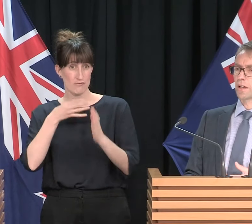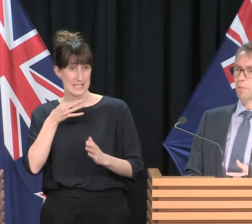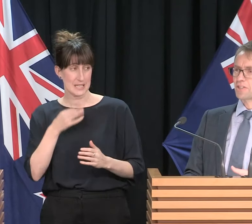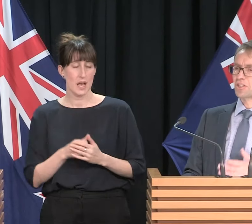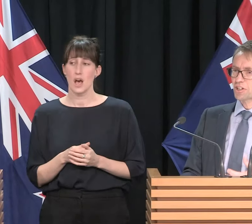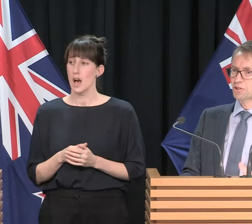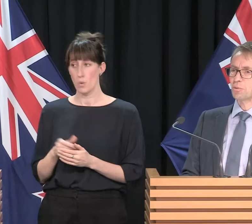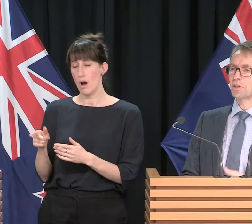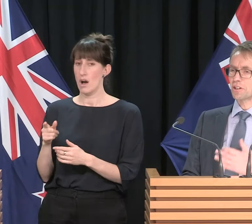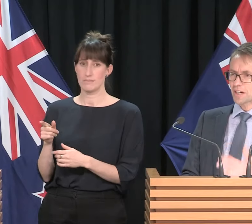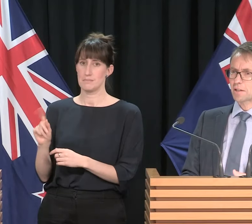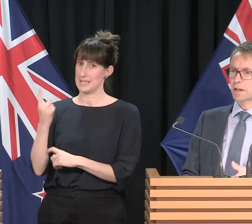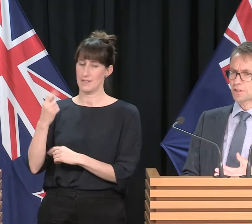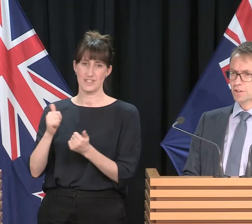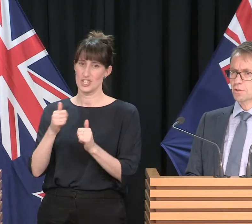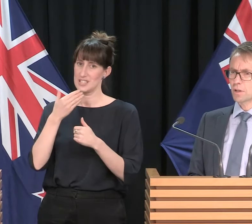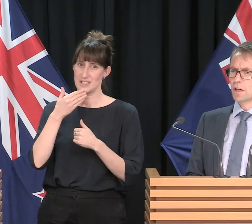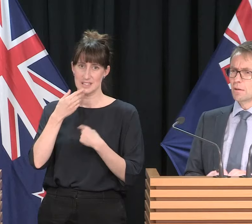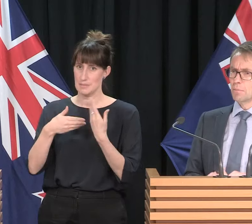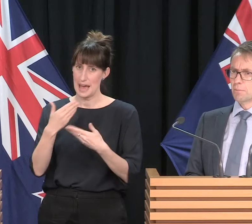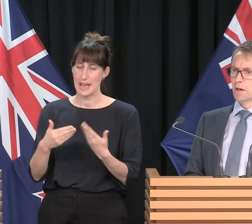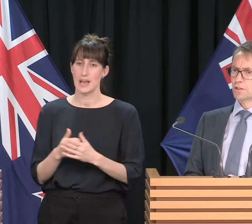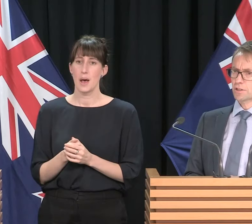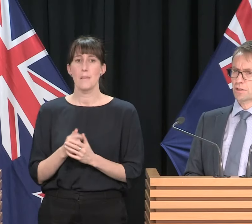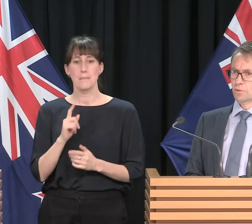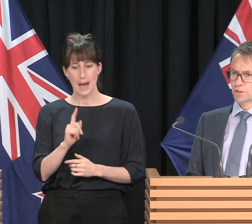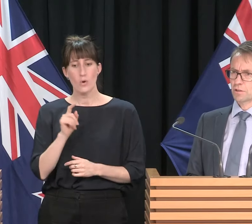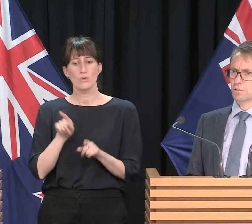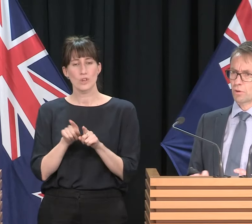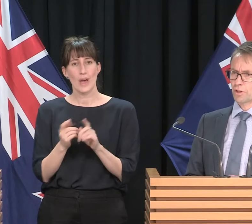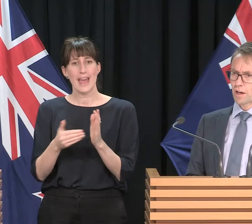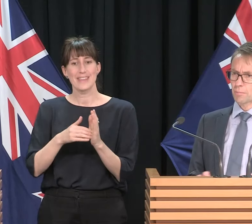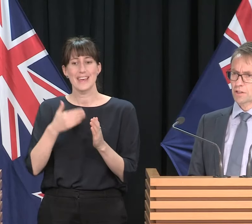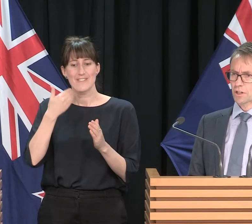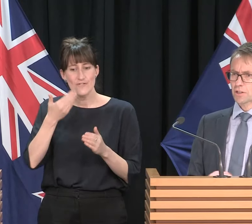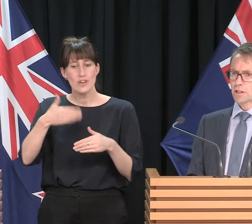that we can - if at all possible - avoid further